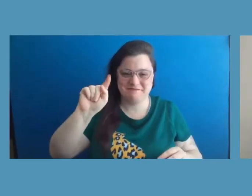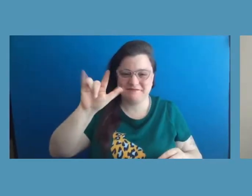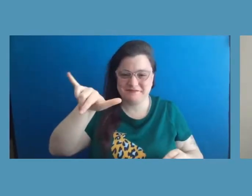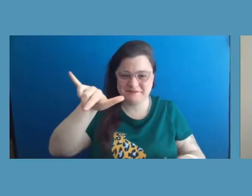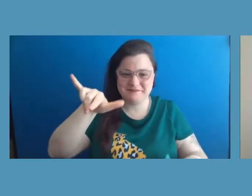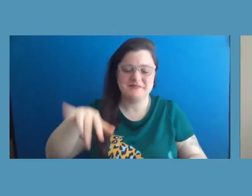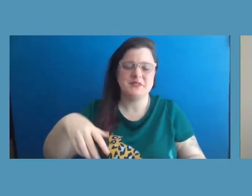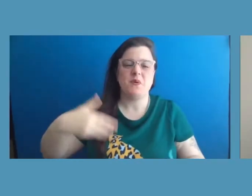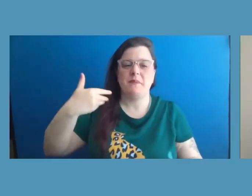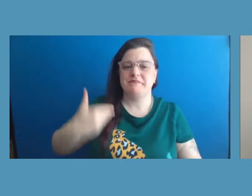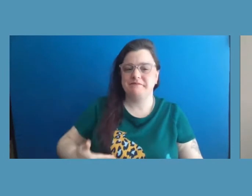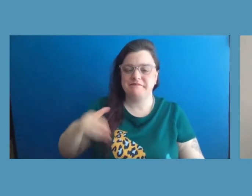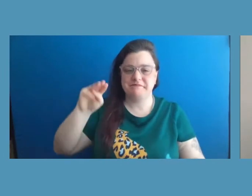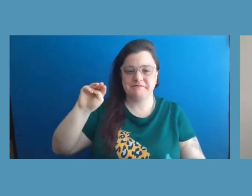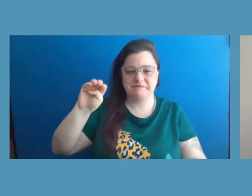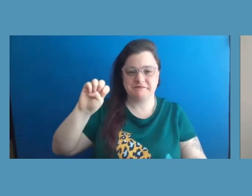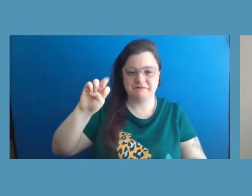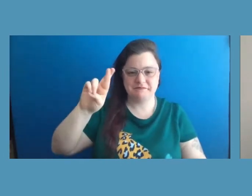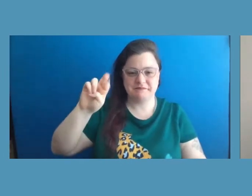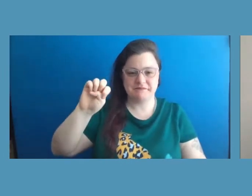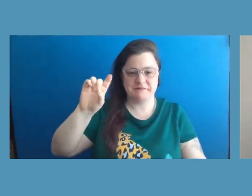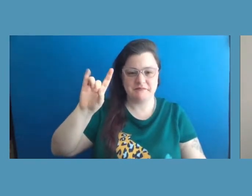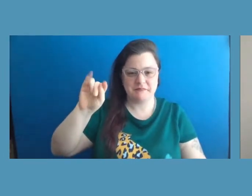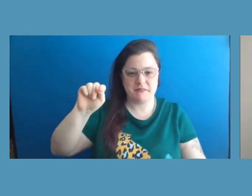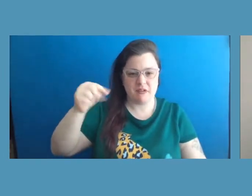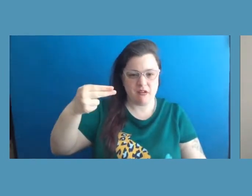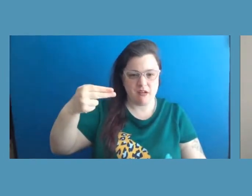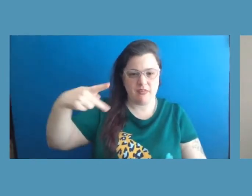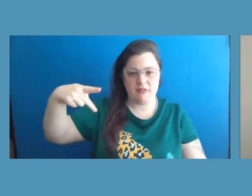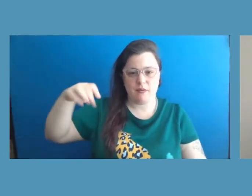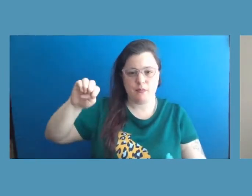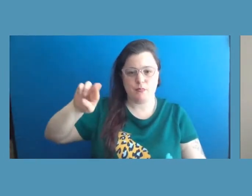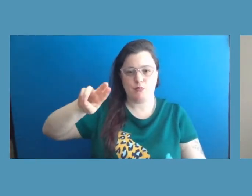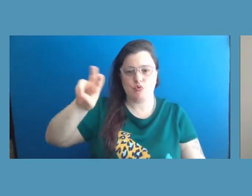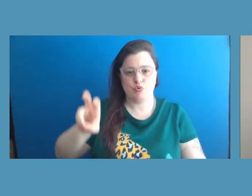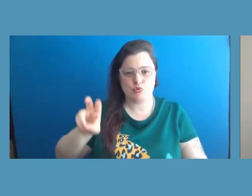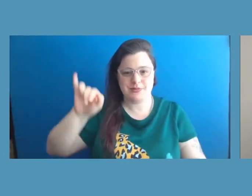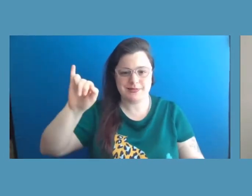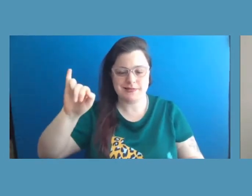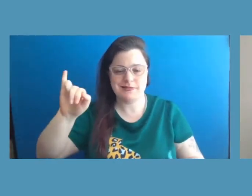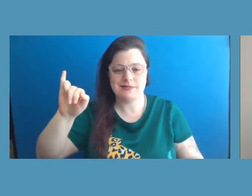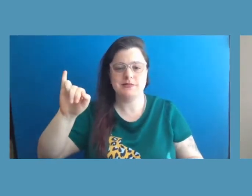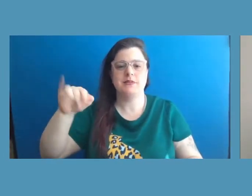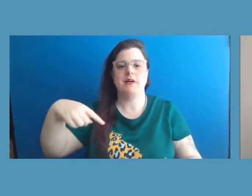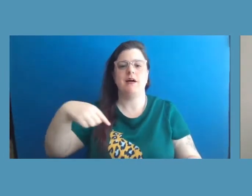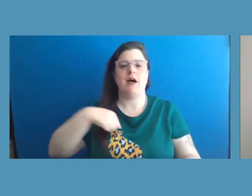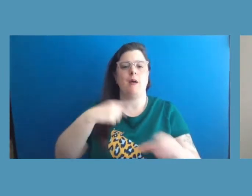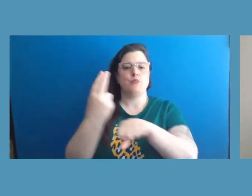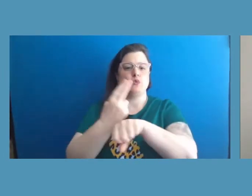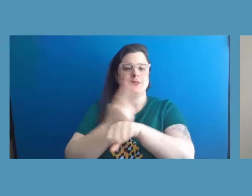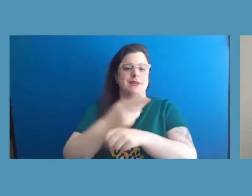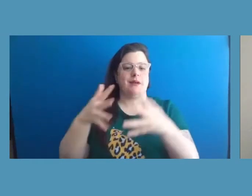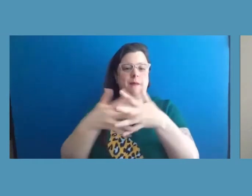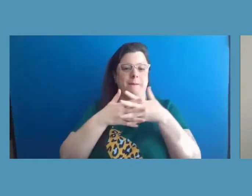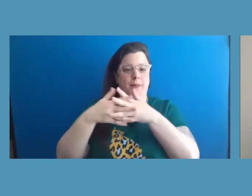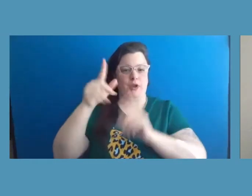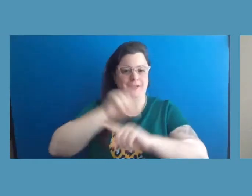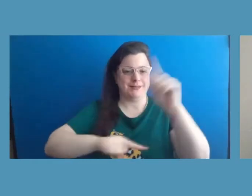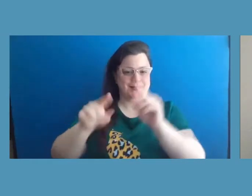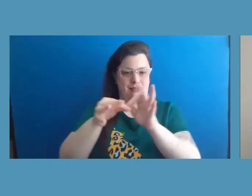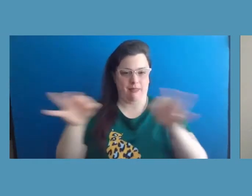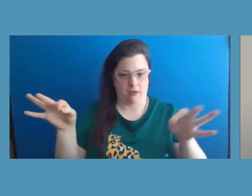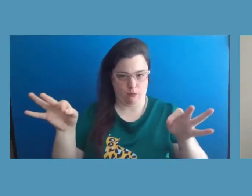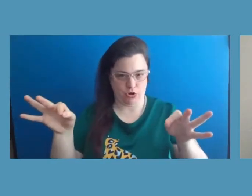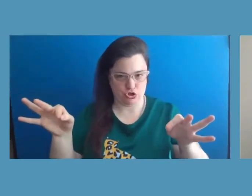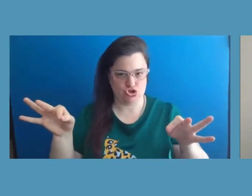Hello everyone and thank you so much, Katy, I am Meredith Peruzzi. I am using American